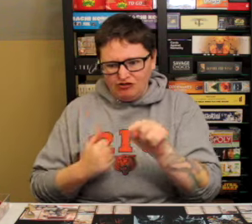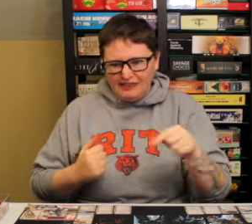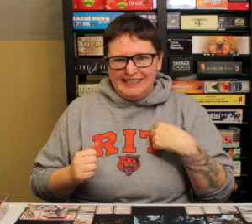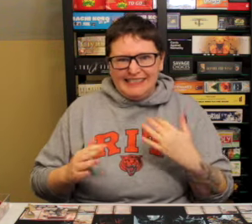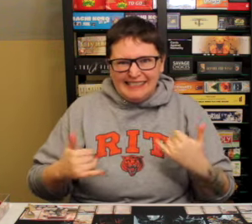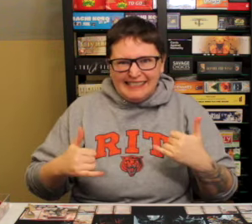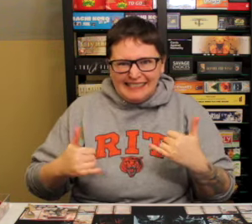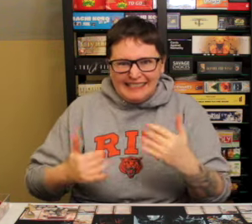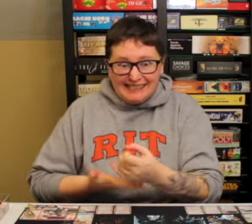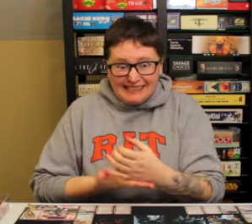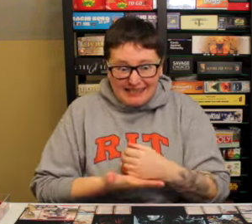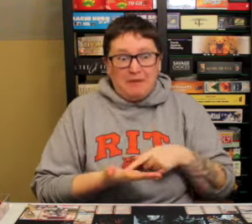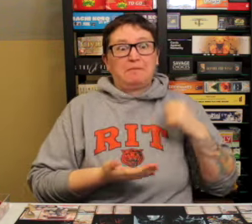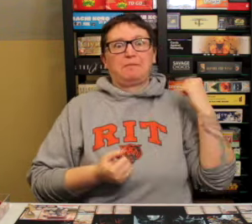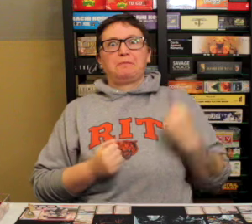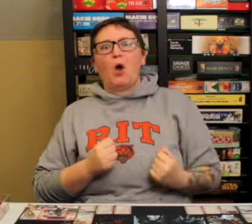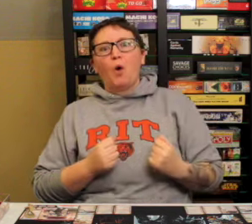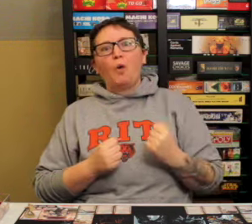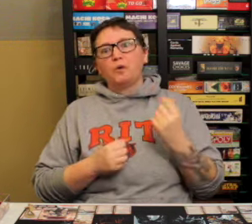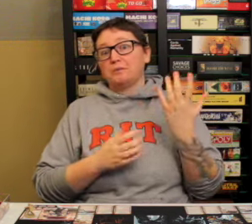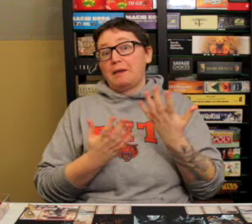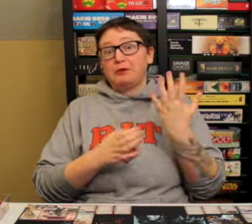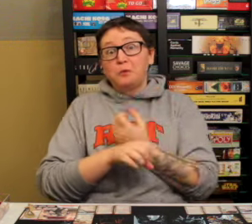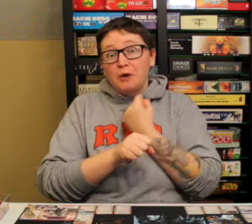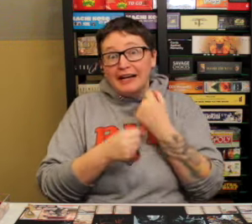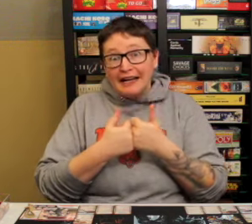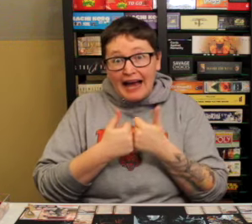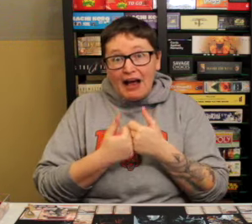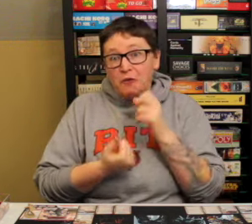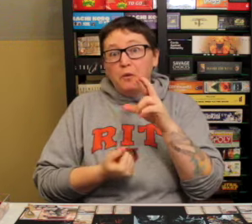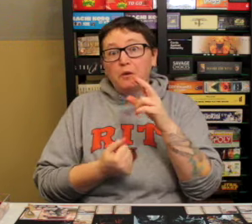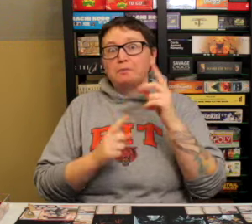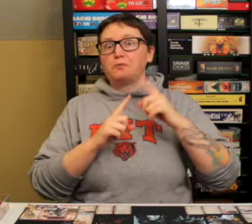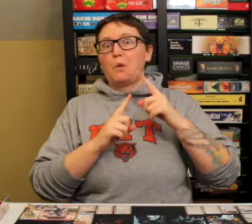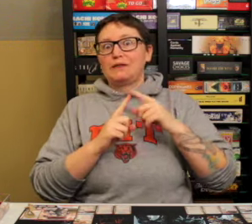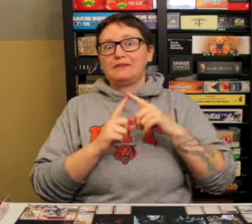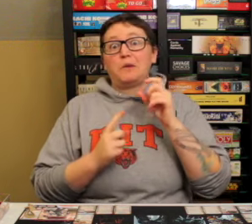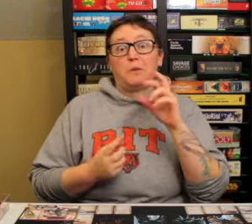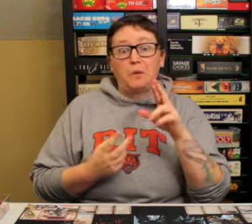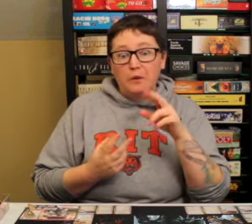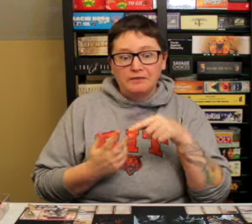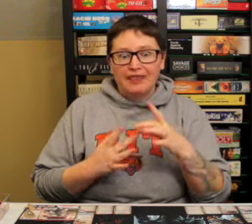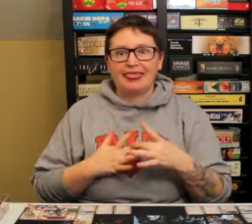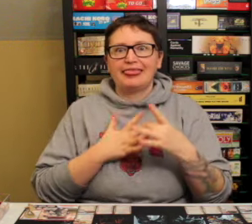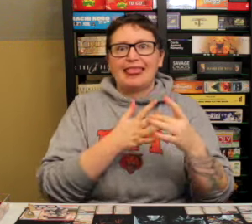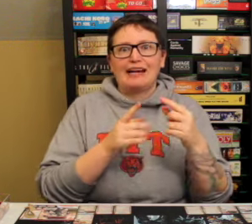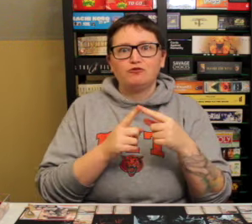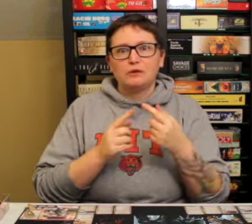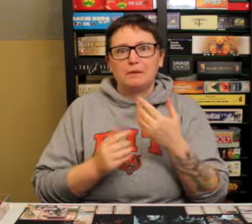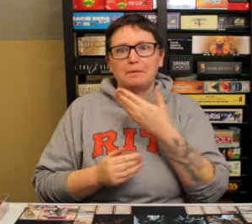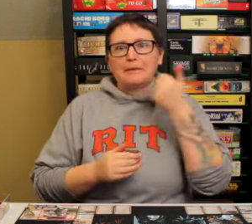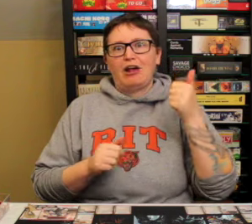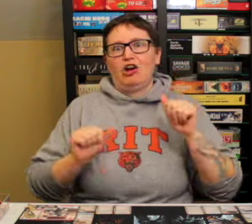You have a goal... if I want one of each of those and play until you get that collection. Then either you win the game or you get points